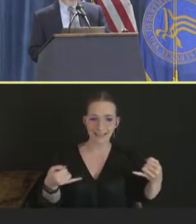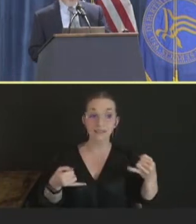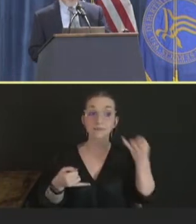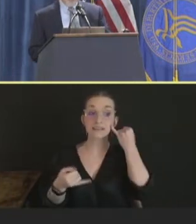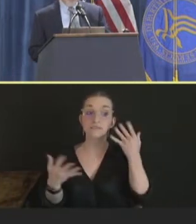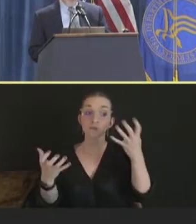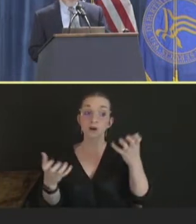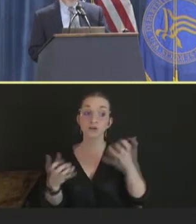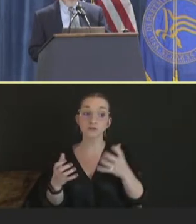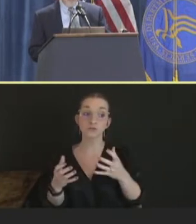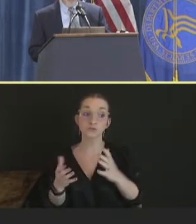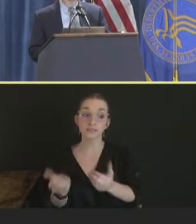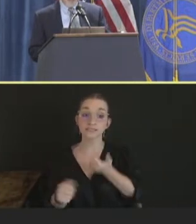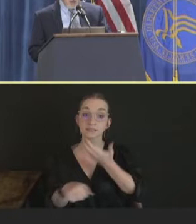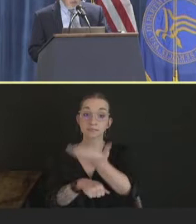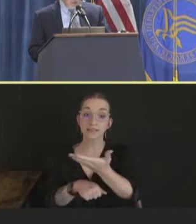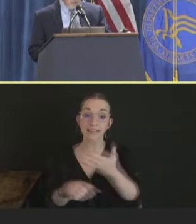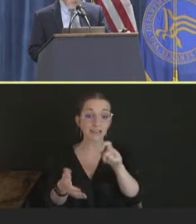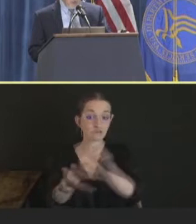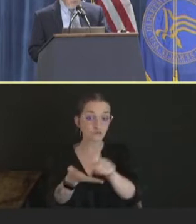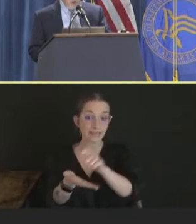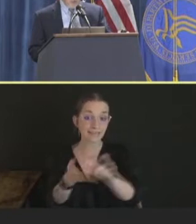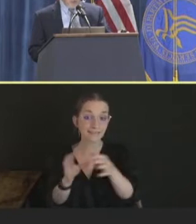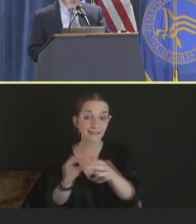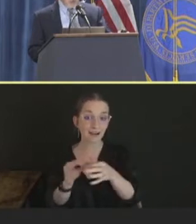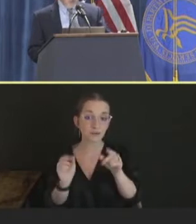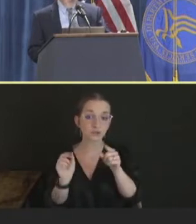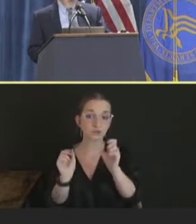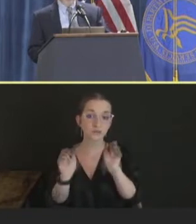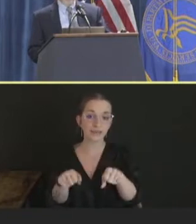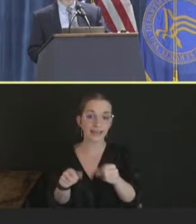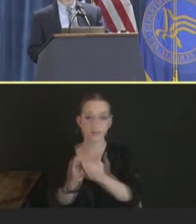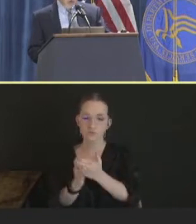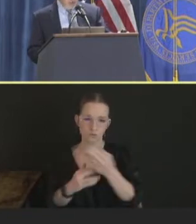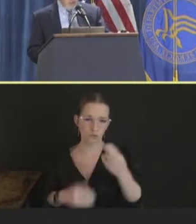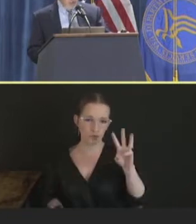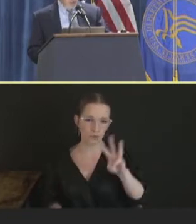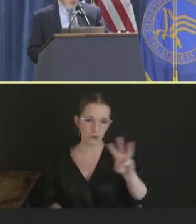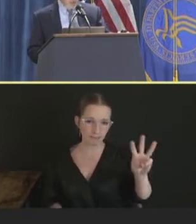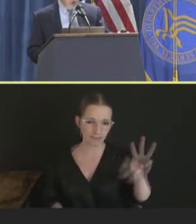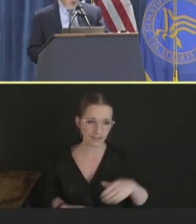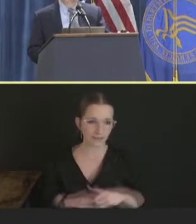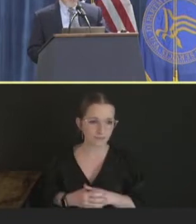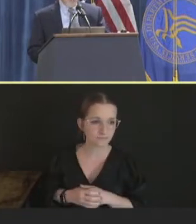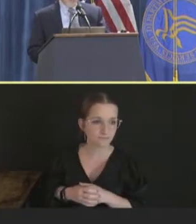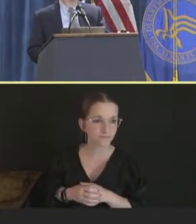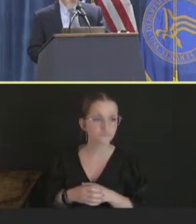I want to spend a moment or two reviewing the agenda for today and tomorrow.